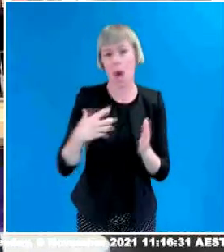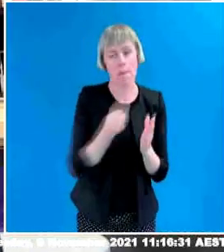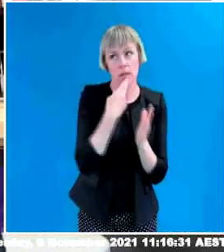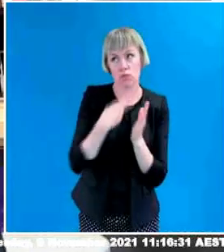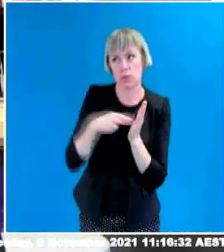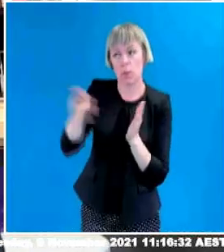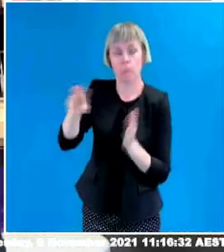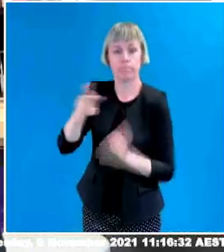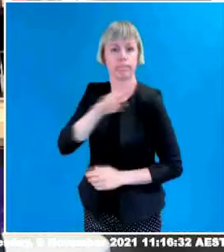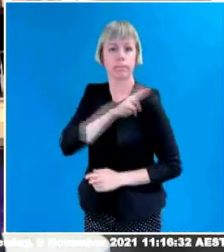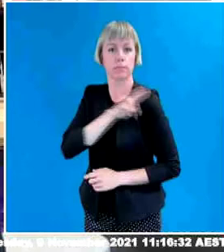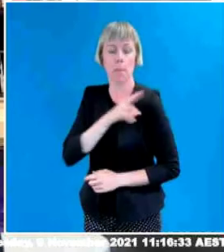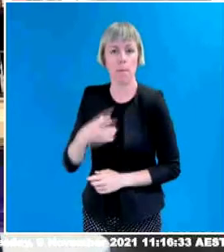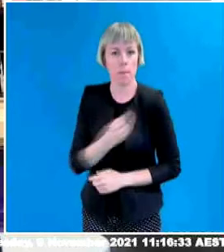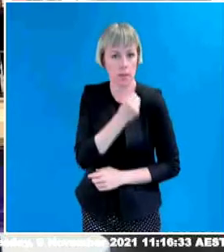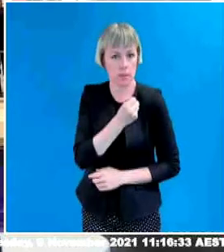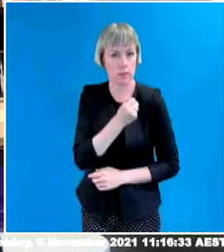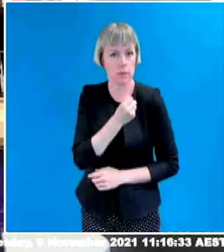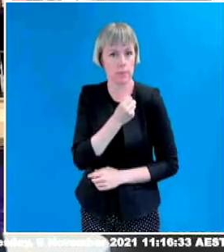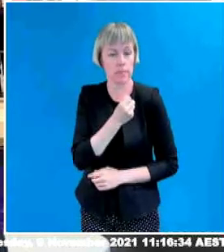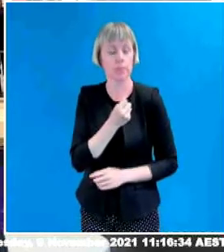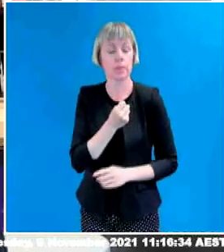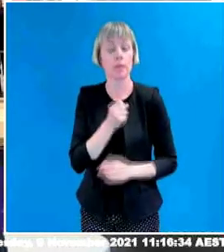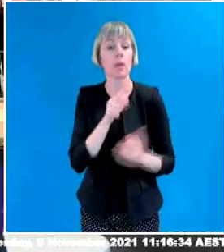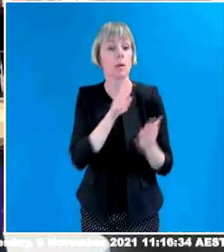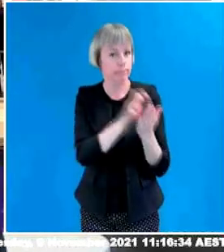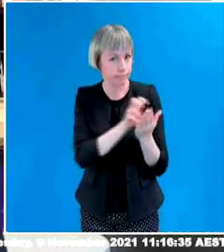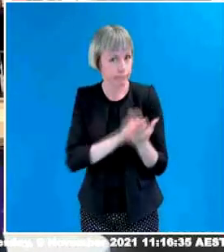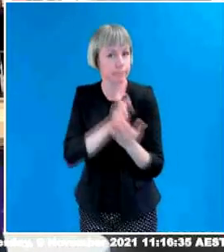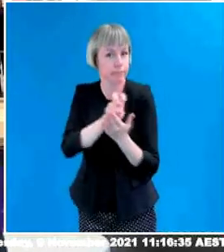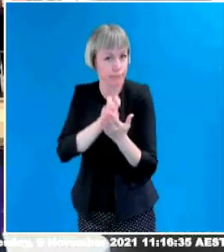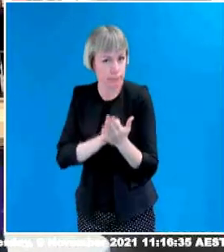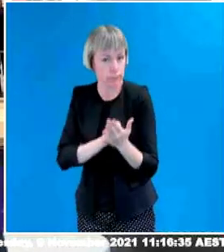have the data, then it is very hard to address it and think about solutions,